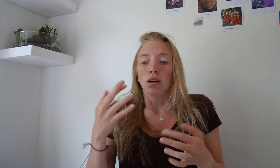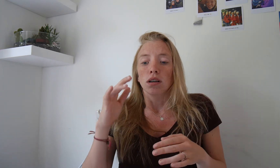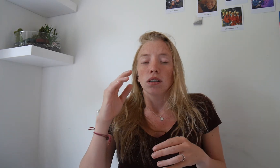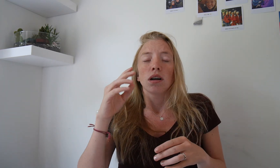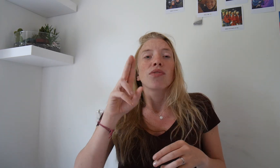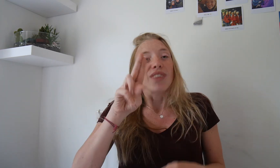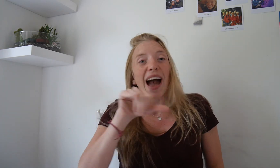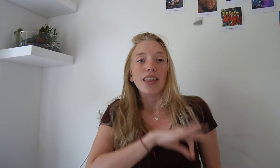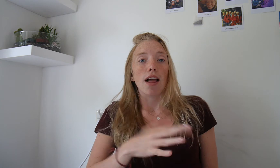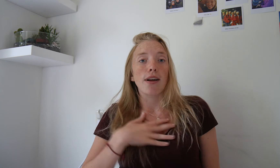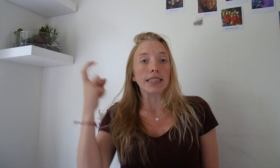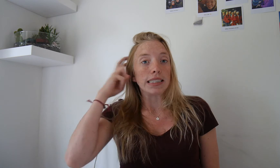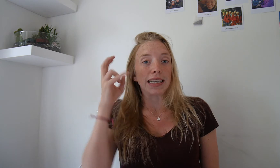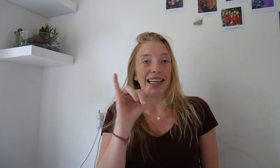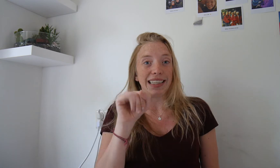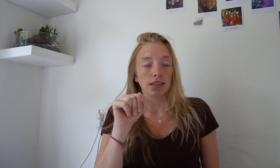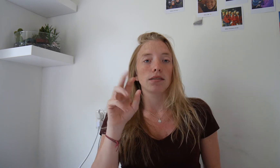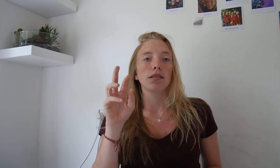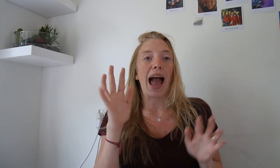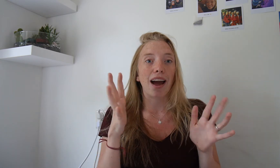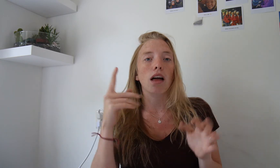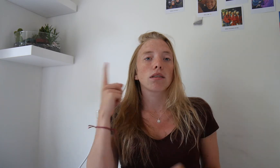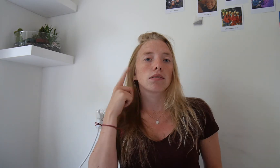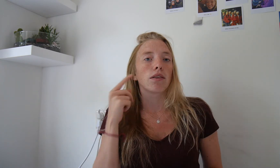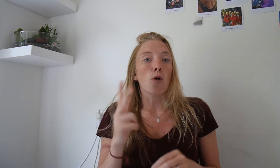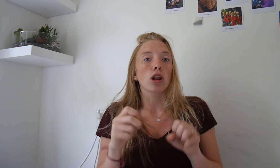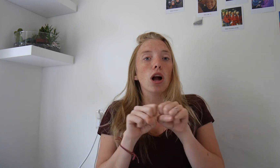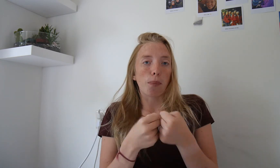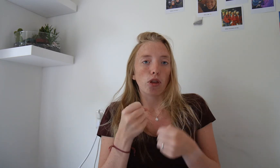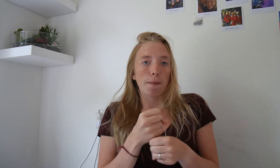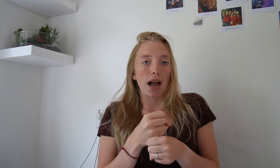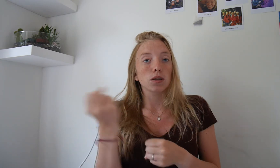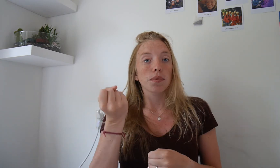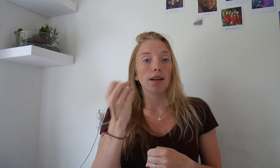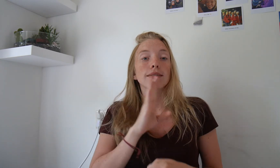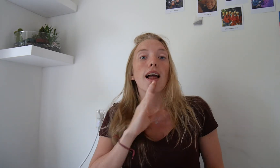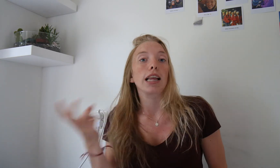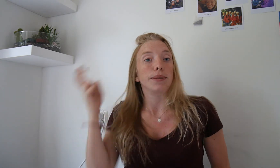Uhm… a disadvantage of a CI is that you hear “broken” sound.